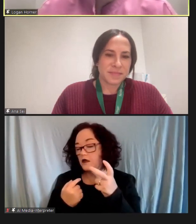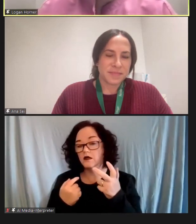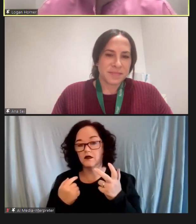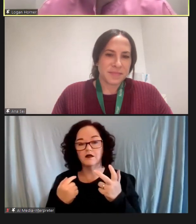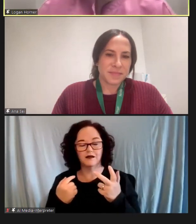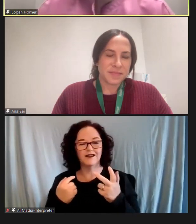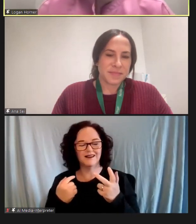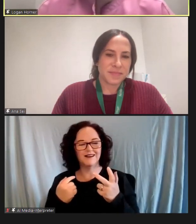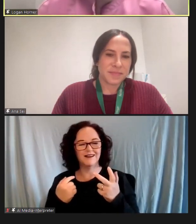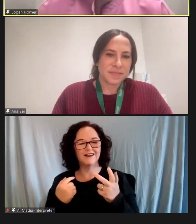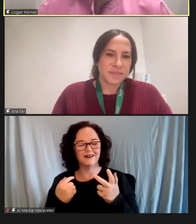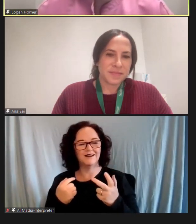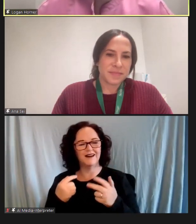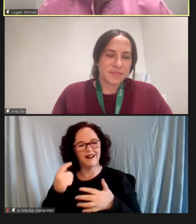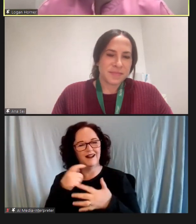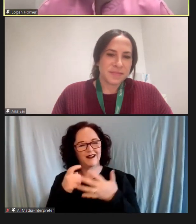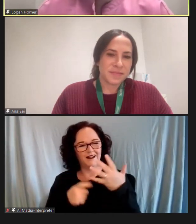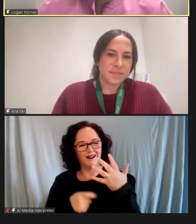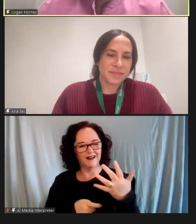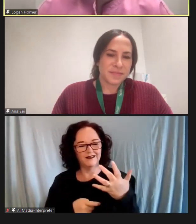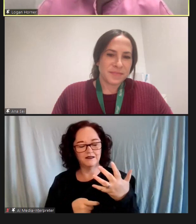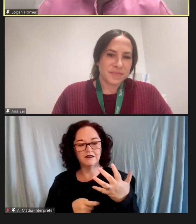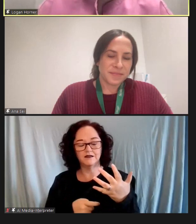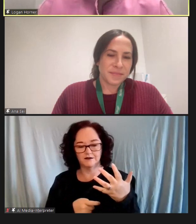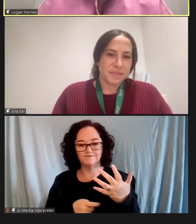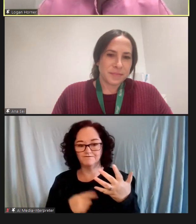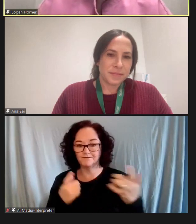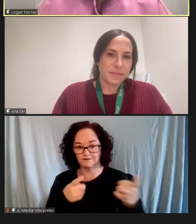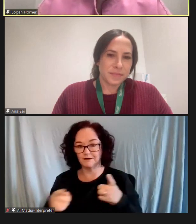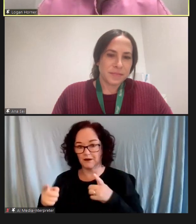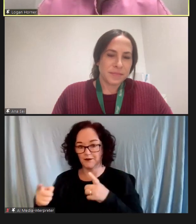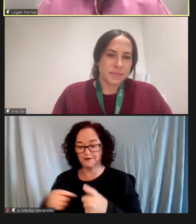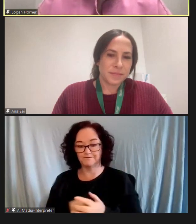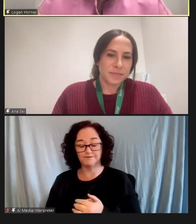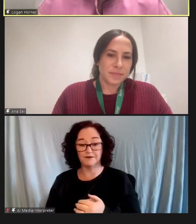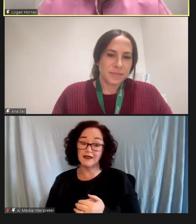those things really come into play that